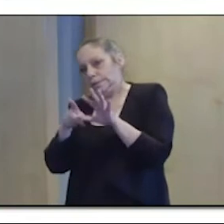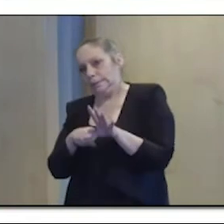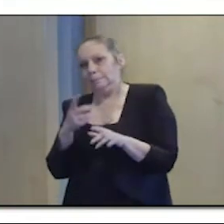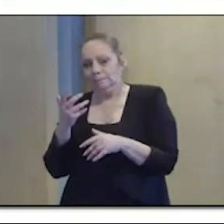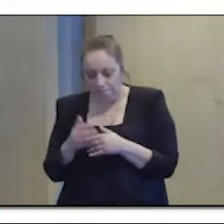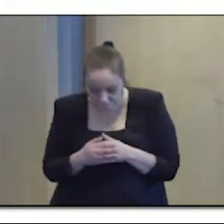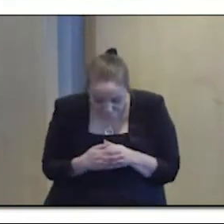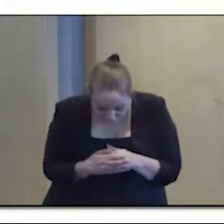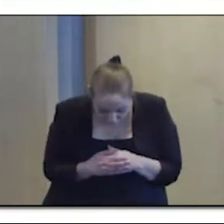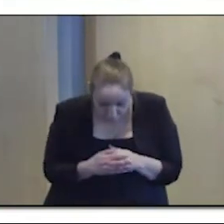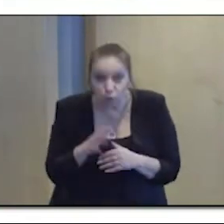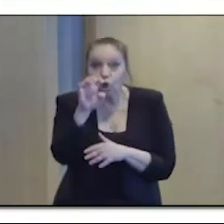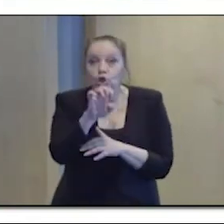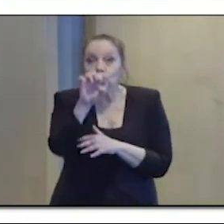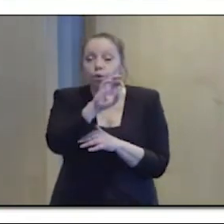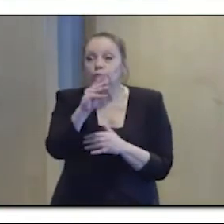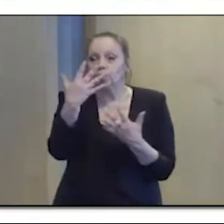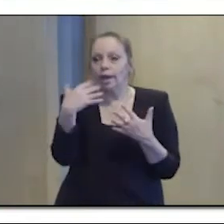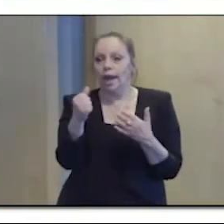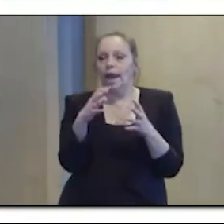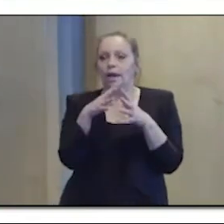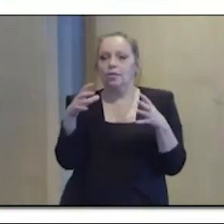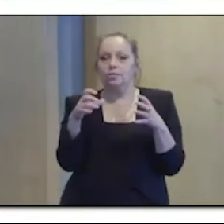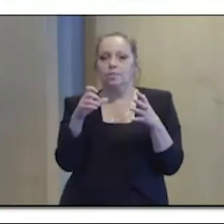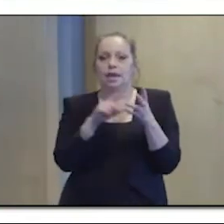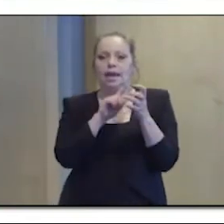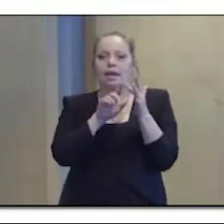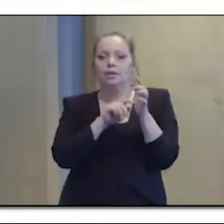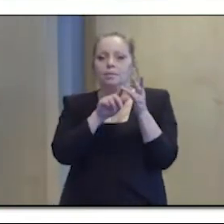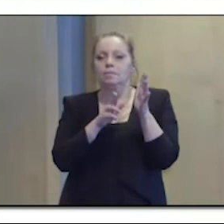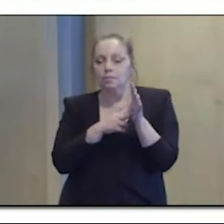So in Europe there was something called the large combustion plant directive, which was designed to